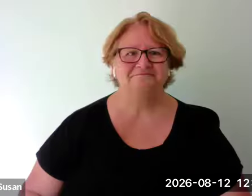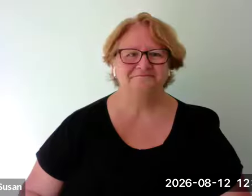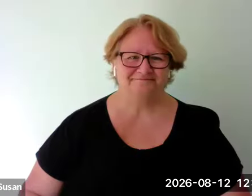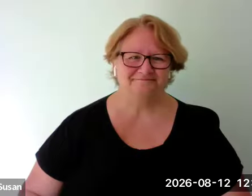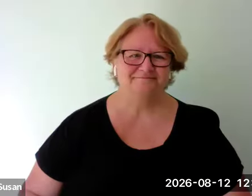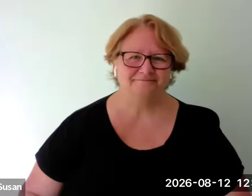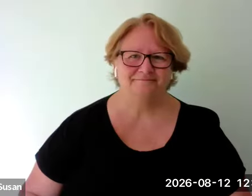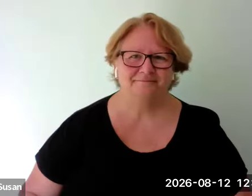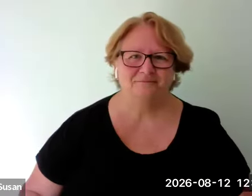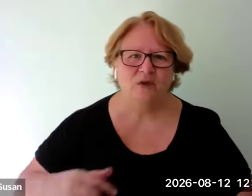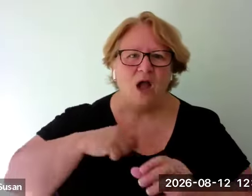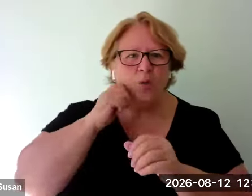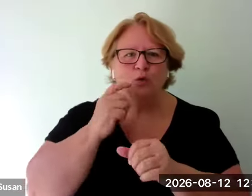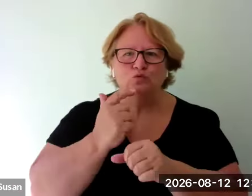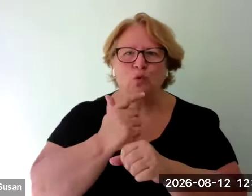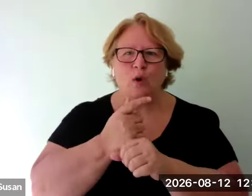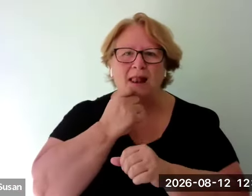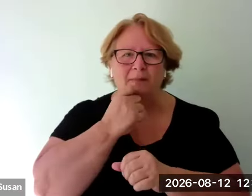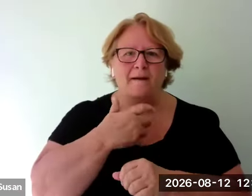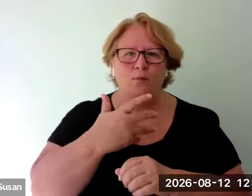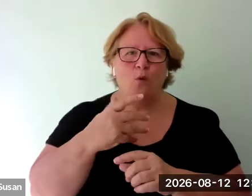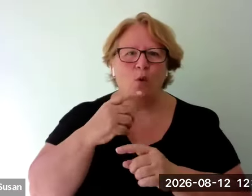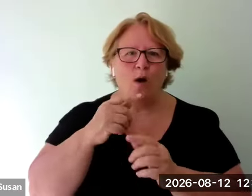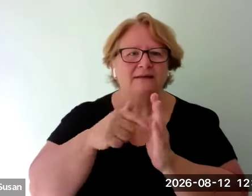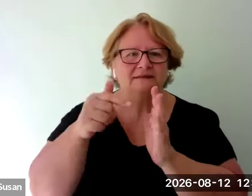generalised feedback as well.